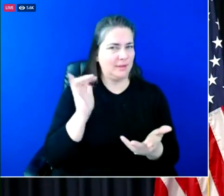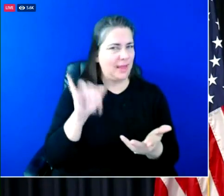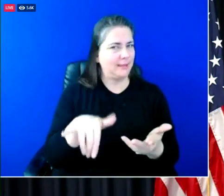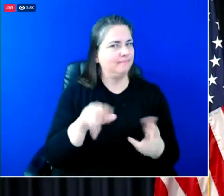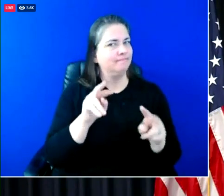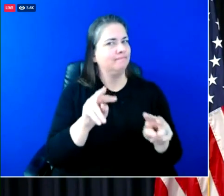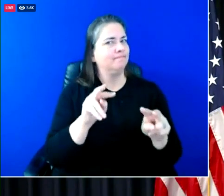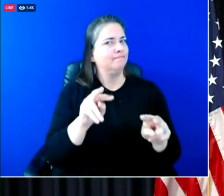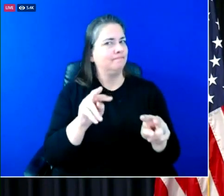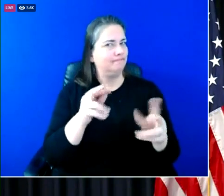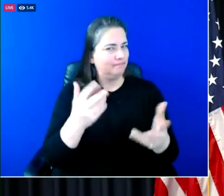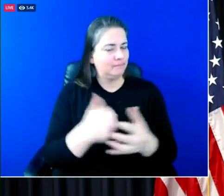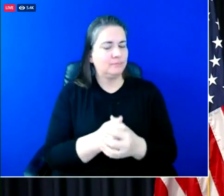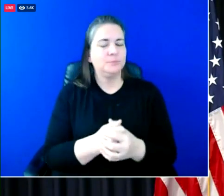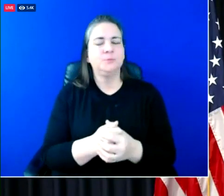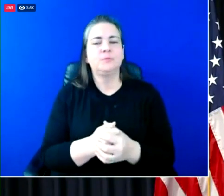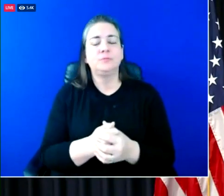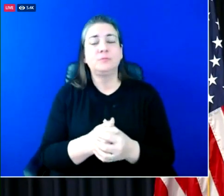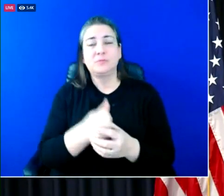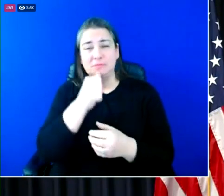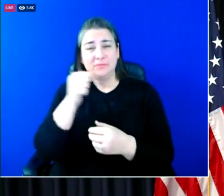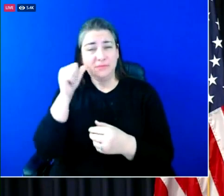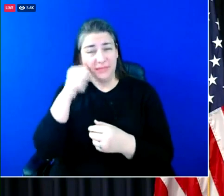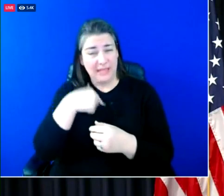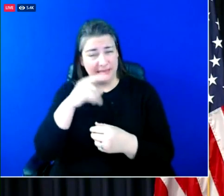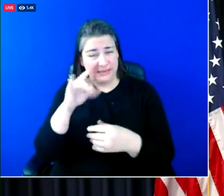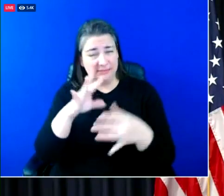toe all of you who have waited a really long time for the appointment you had